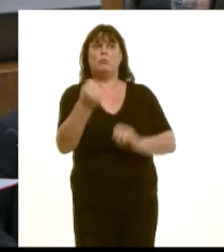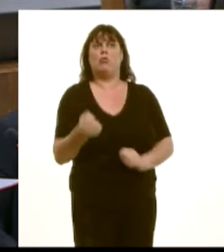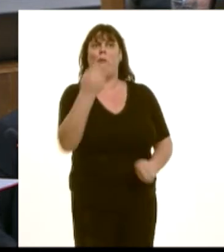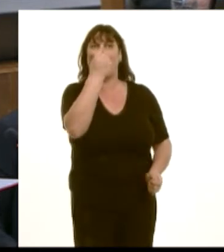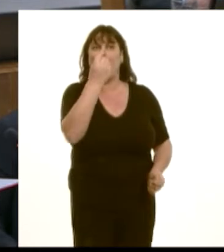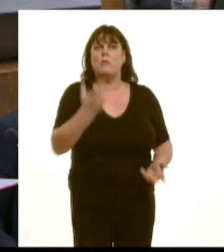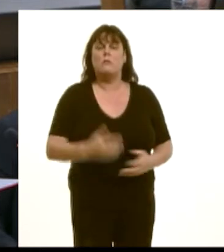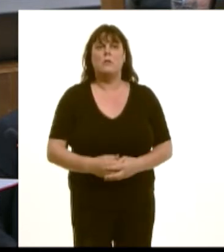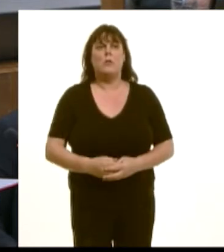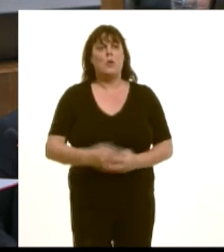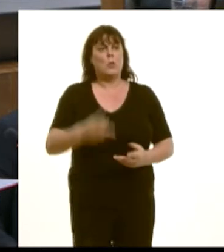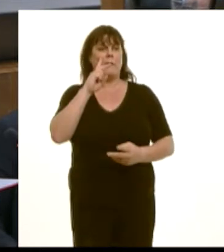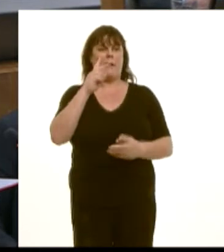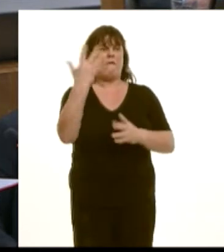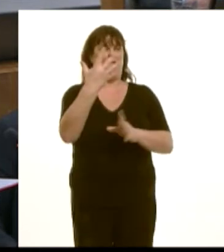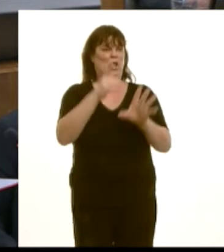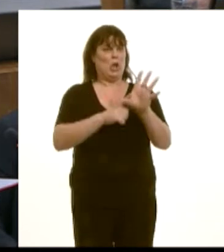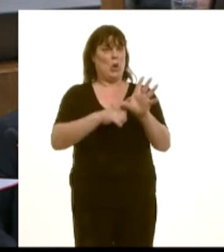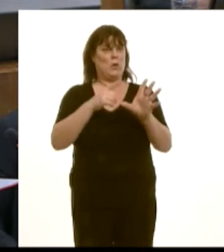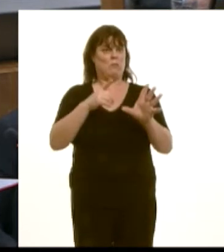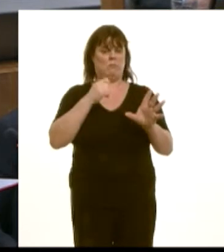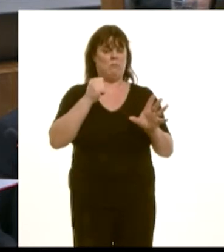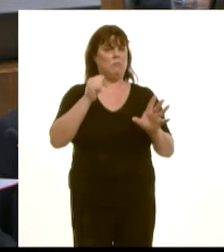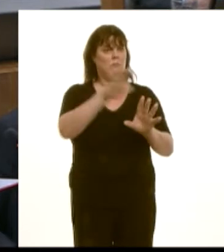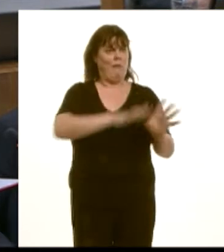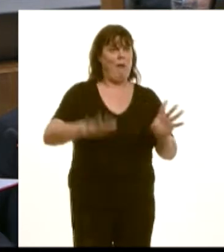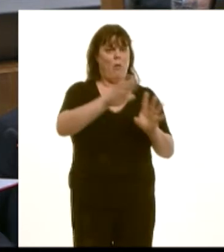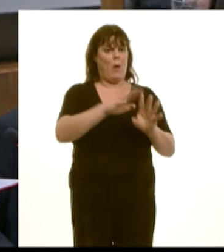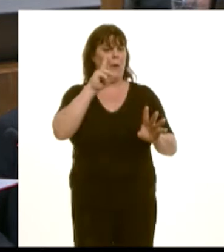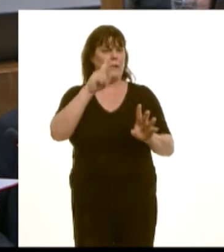we have seen over the past 15 years in my constituency is a regular service, every 20